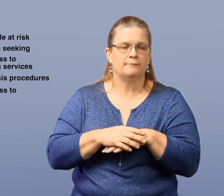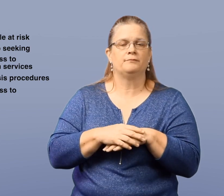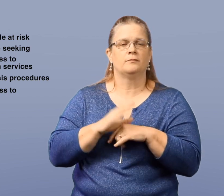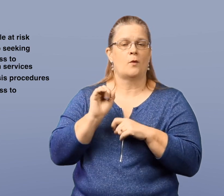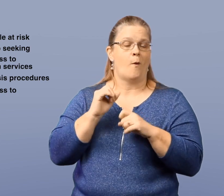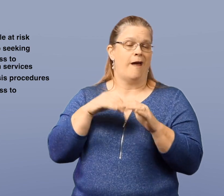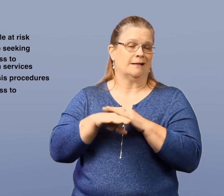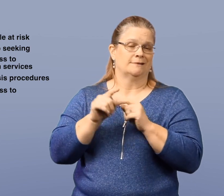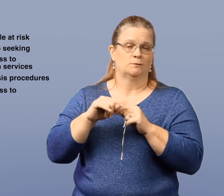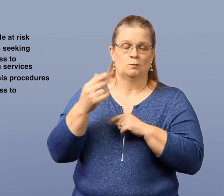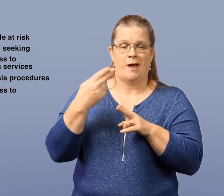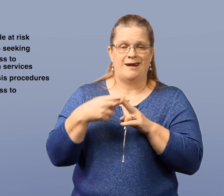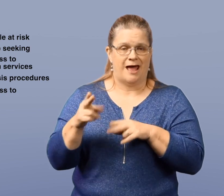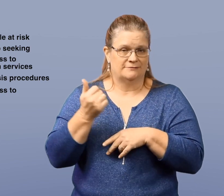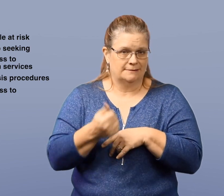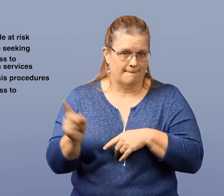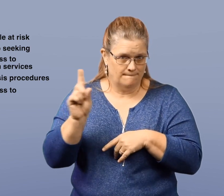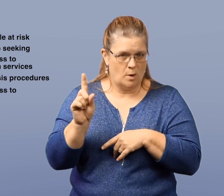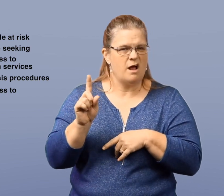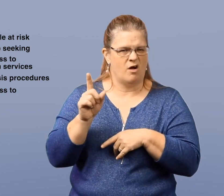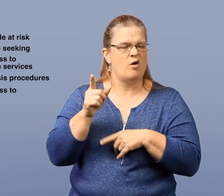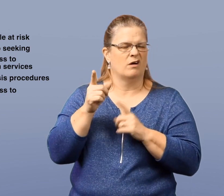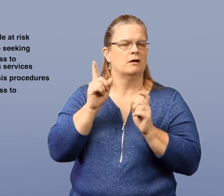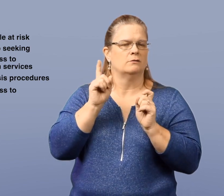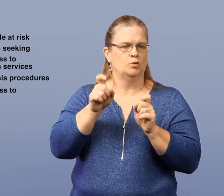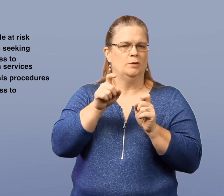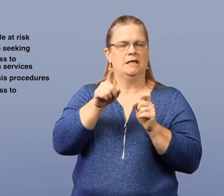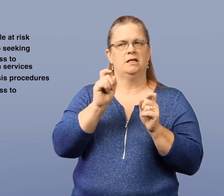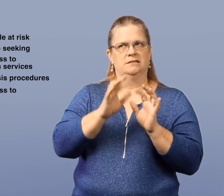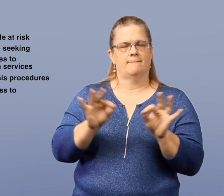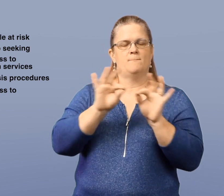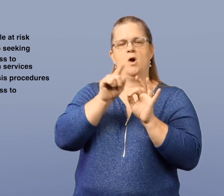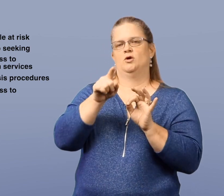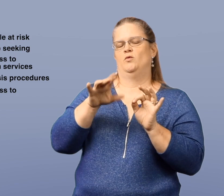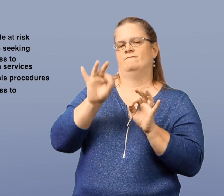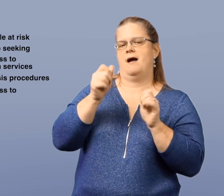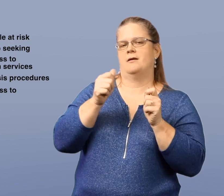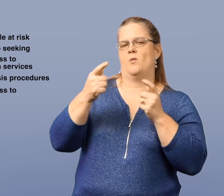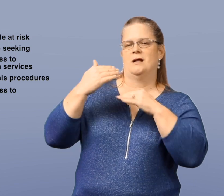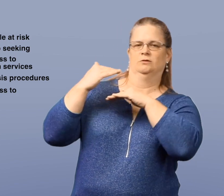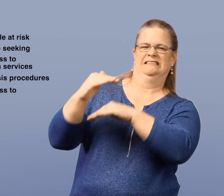or perhaps access to a knife somewhere, it is important that you find a way